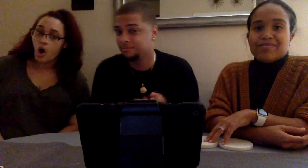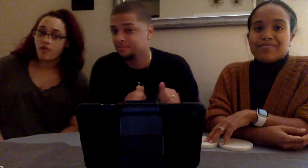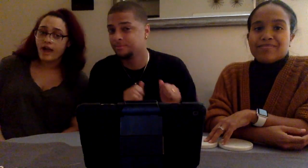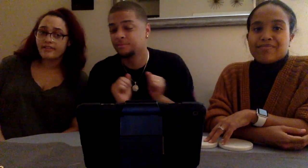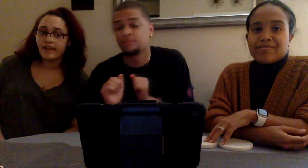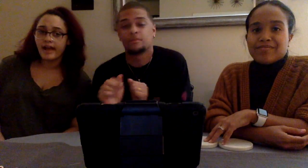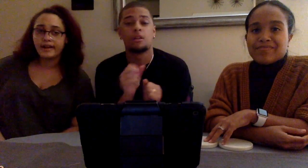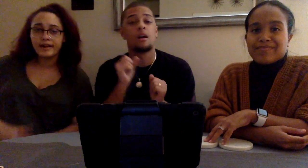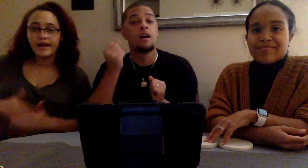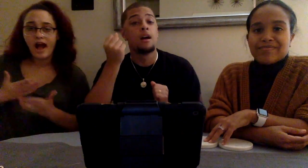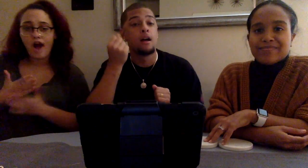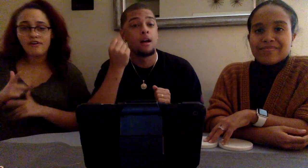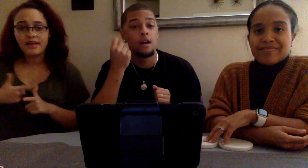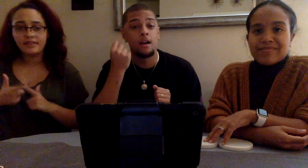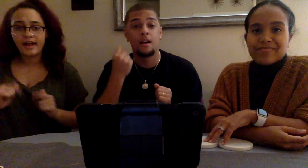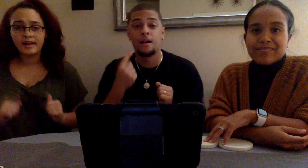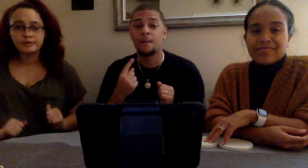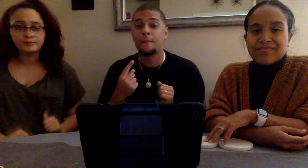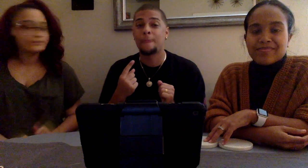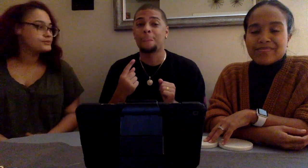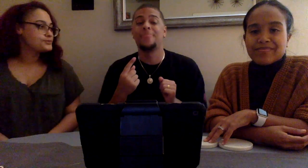Daisy: Alright then!